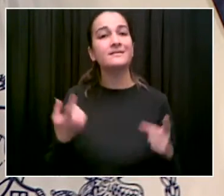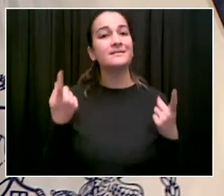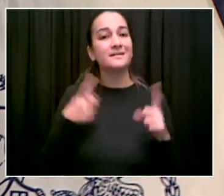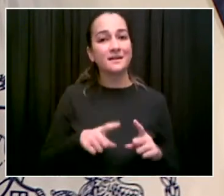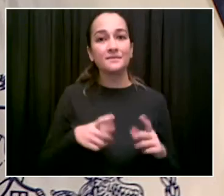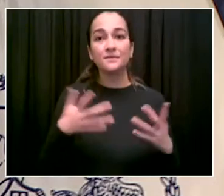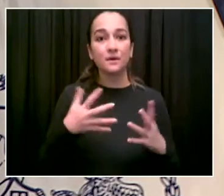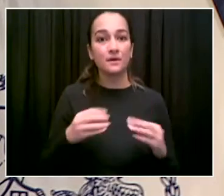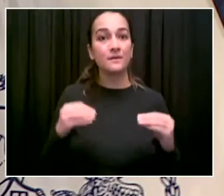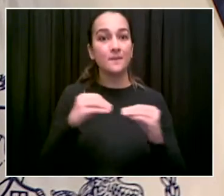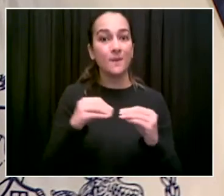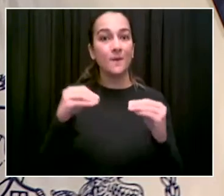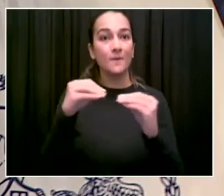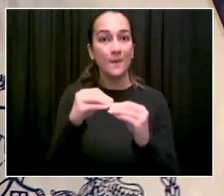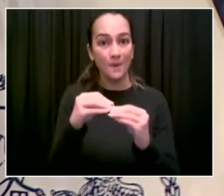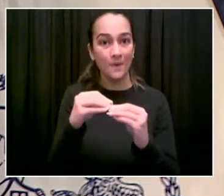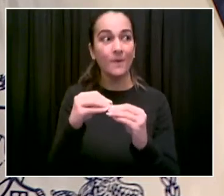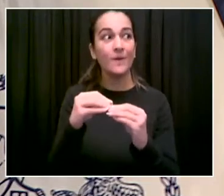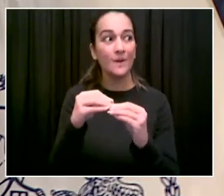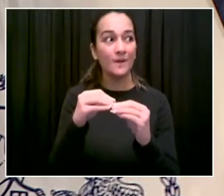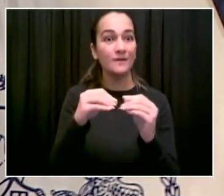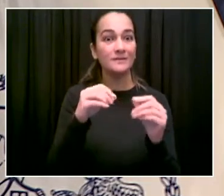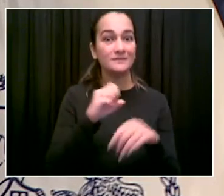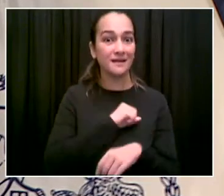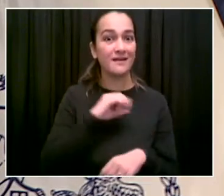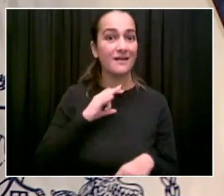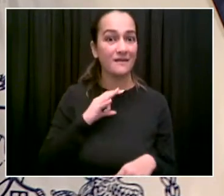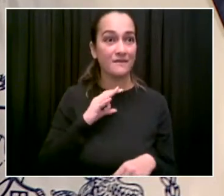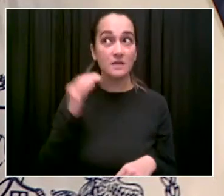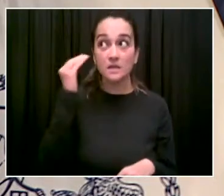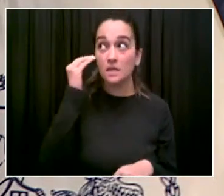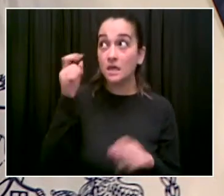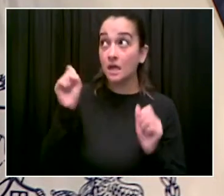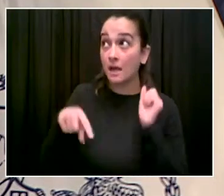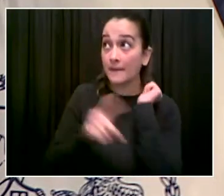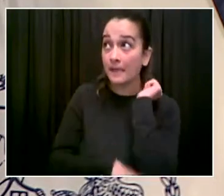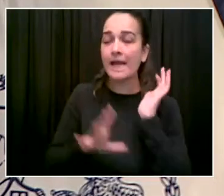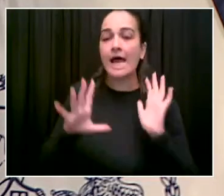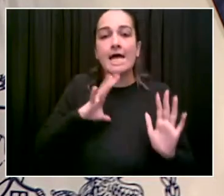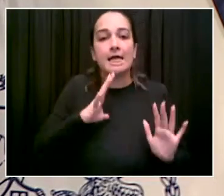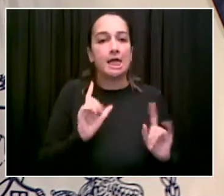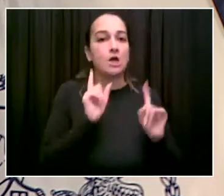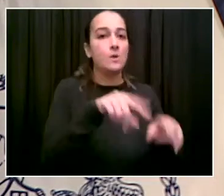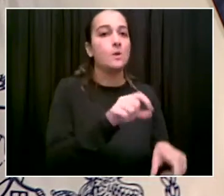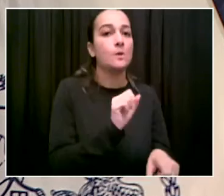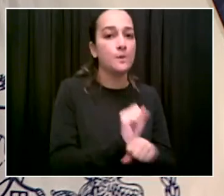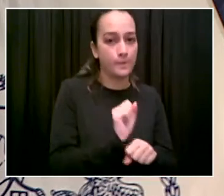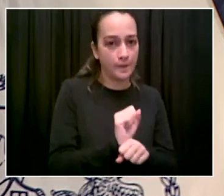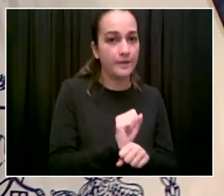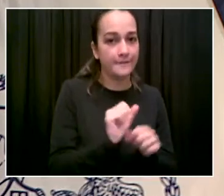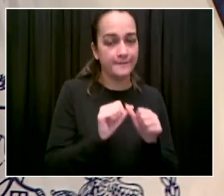COME. WE WILL HAVE MORE OFFICERS WHERE WE NEED THEM AND WHEN WE NEEDTH EM. ANY SPREONSIBILITIES